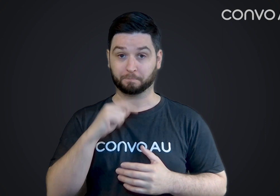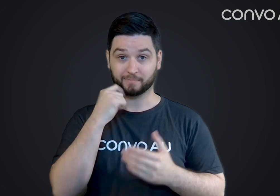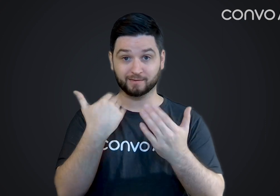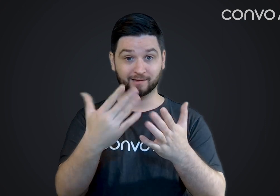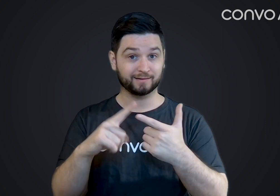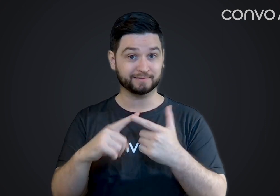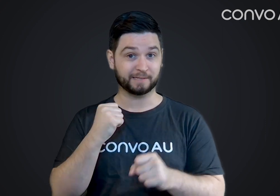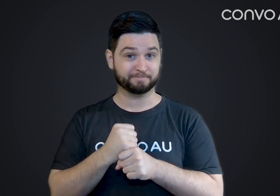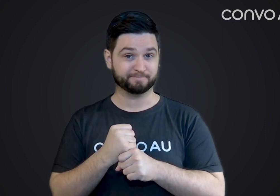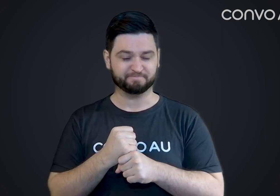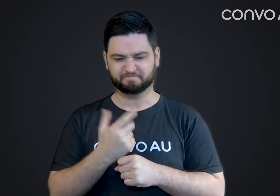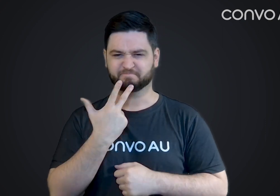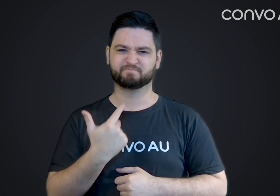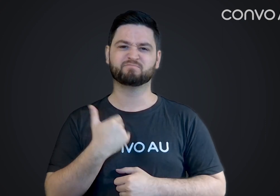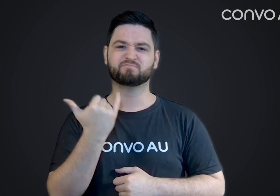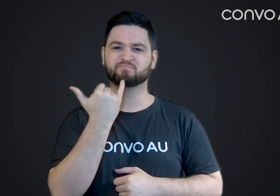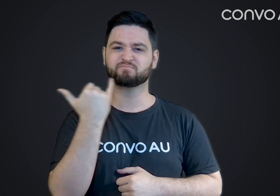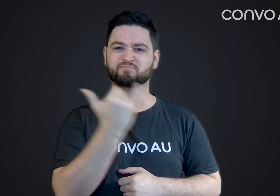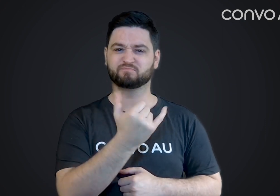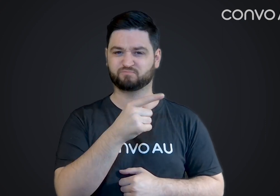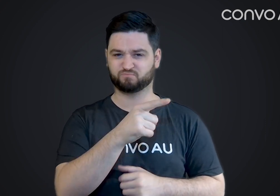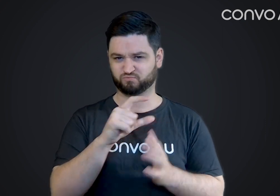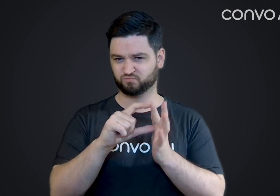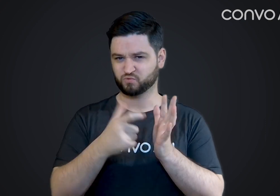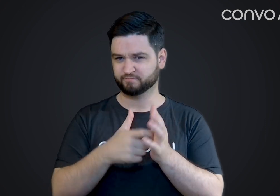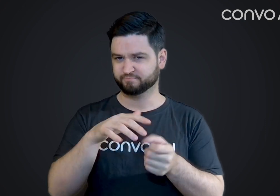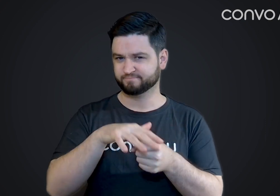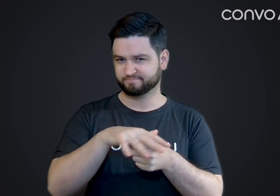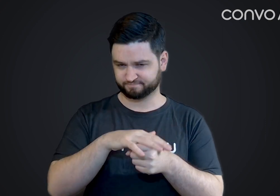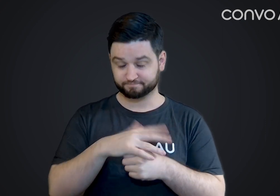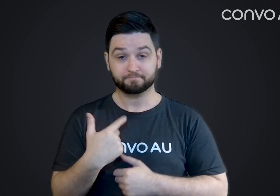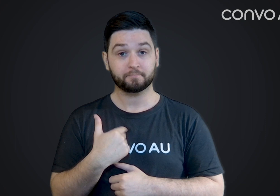An example of an effective voicemail message is if I was calling a doctor's office,